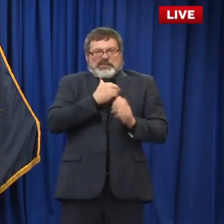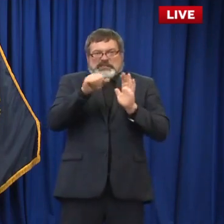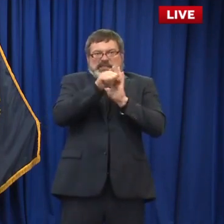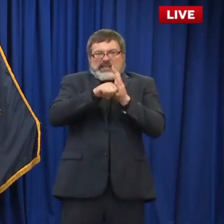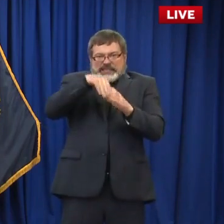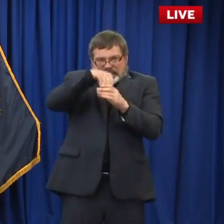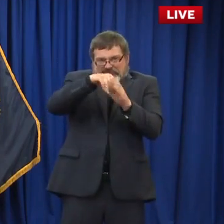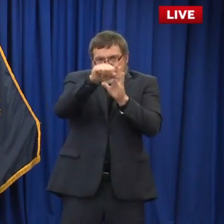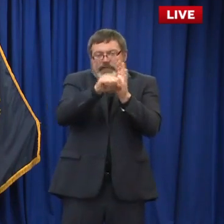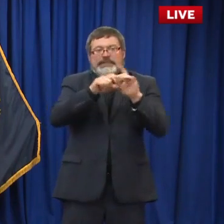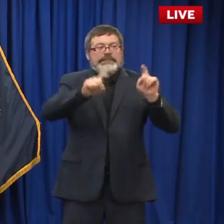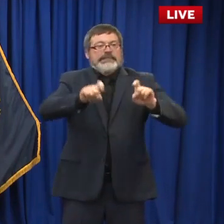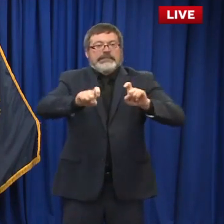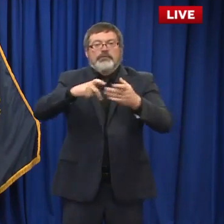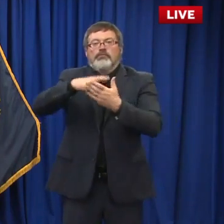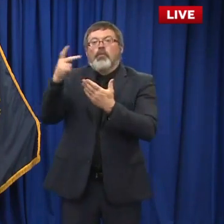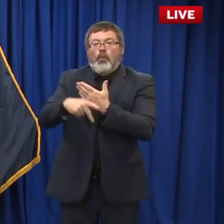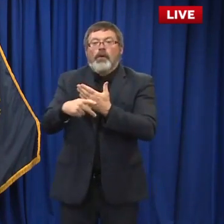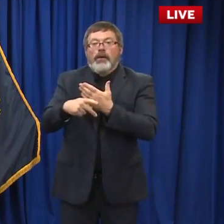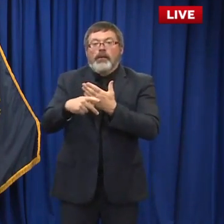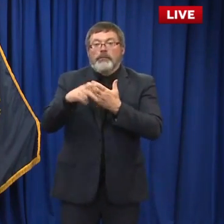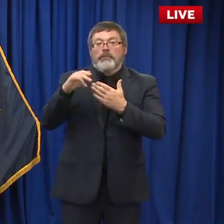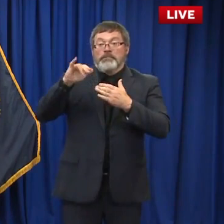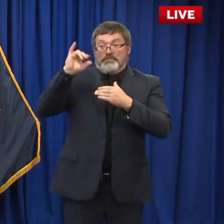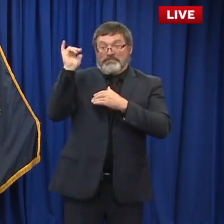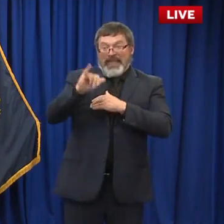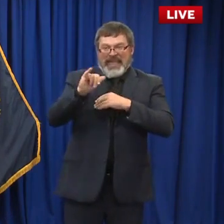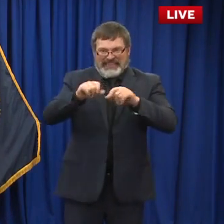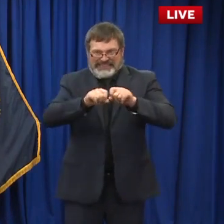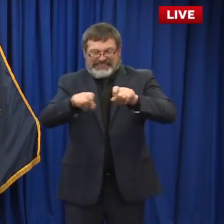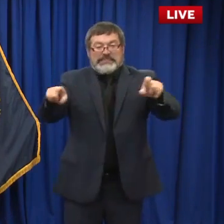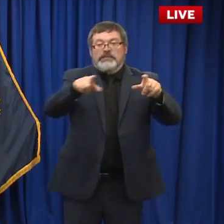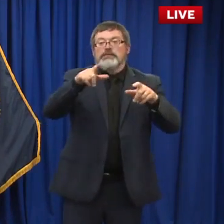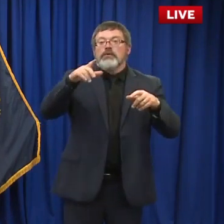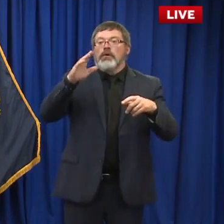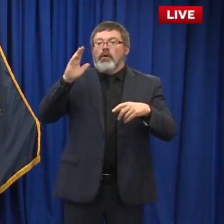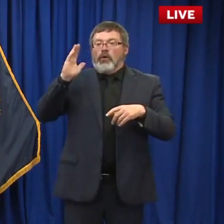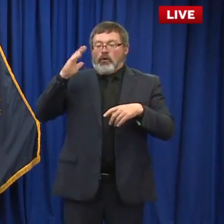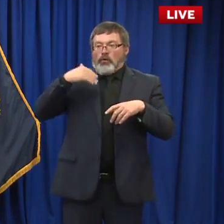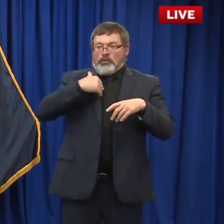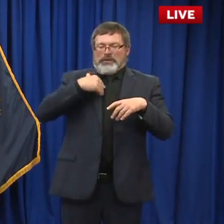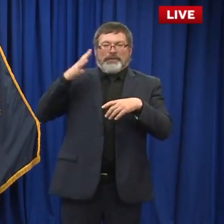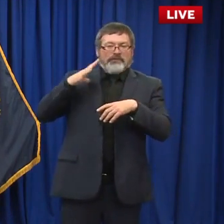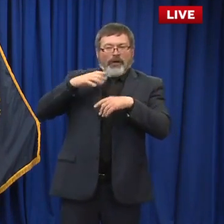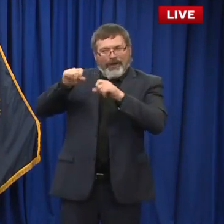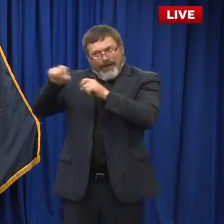SURVEILLANCE PROGRAM WITH OUR LONG-TERM CARE FACILITIES WILL BE TRANSITIONING FROM MAKO LABORATORIES TO DARTMOUTH HITCHCOCK.